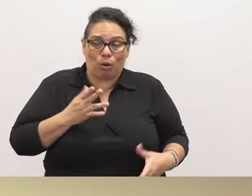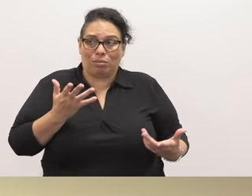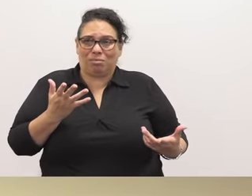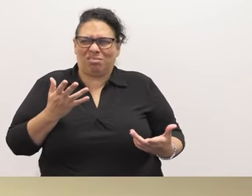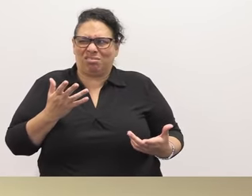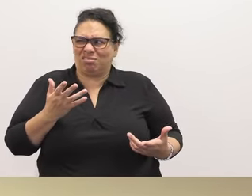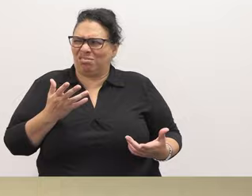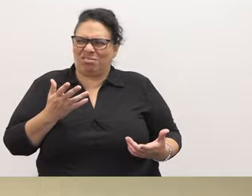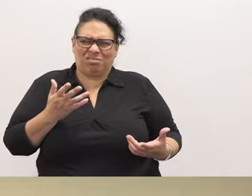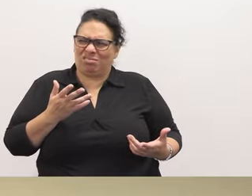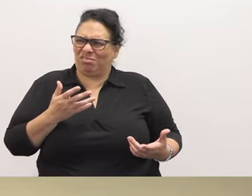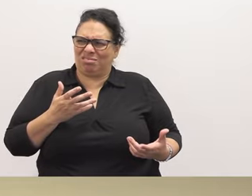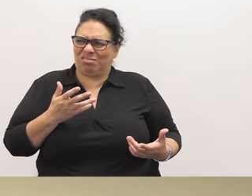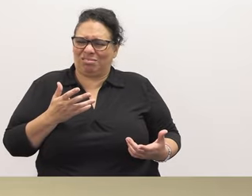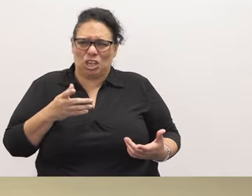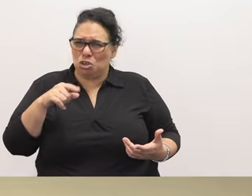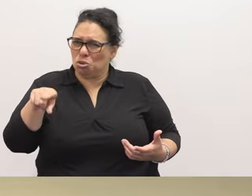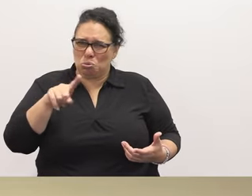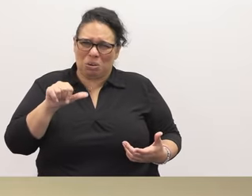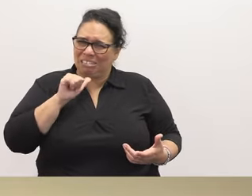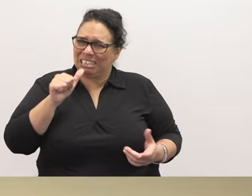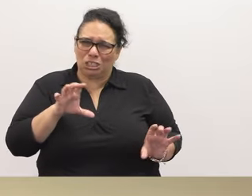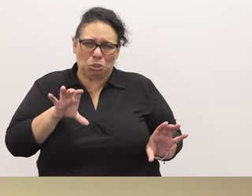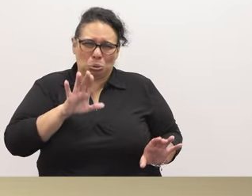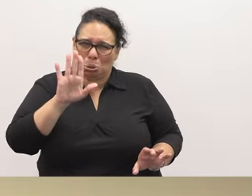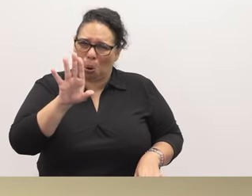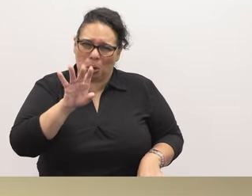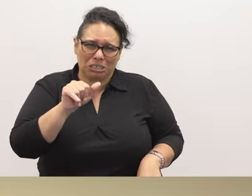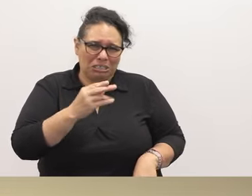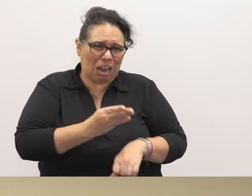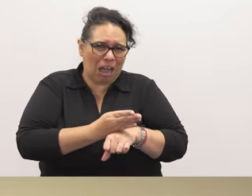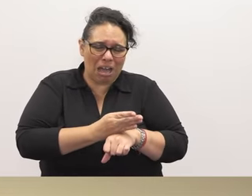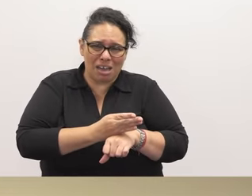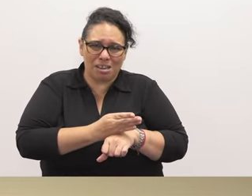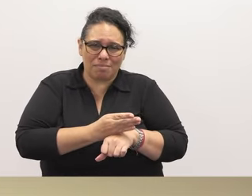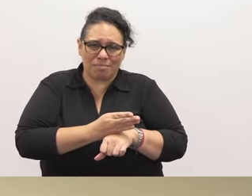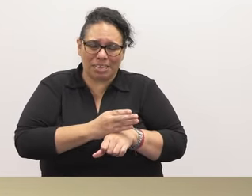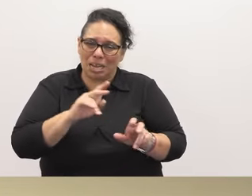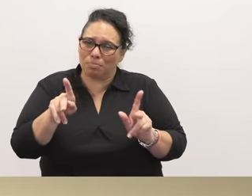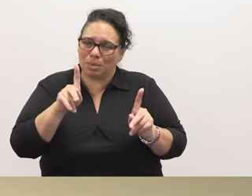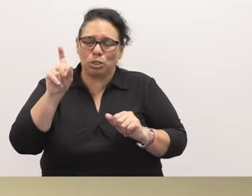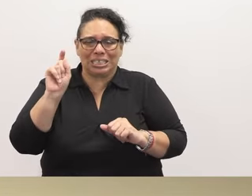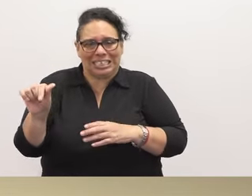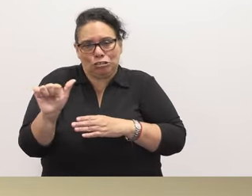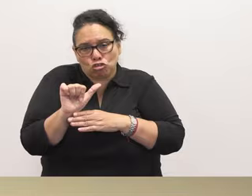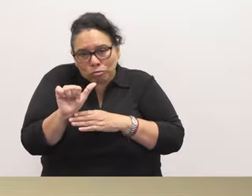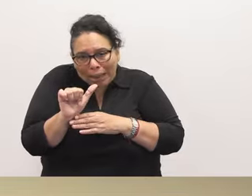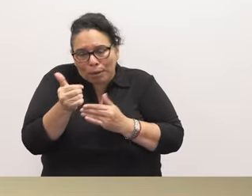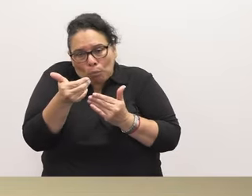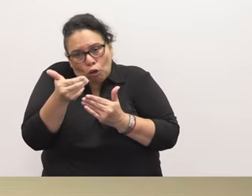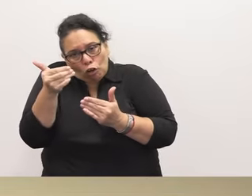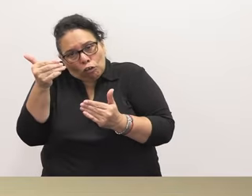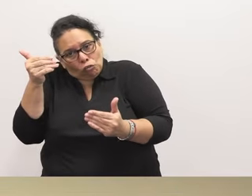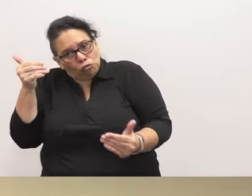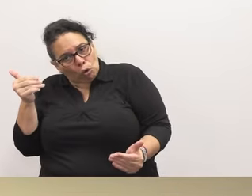after they get on the board, y'all didn't do your job. Those folks really deserve to have some insight into what the job is before they actually